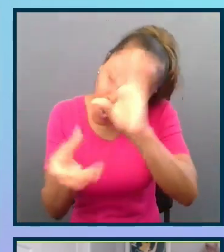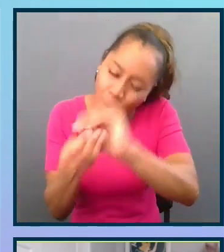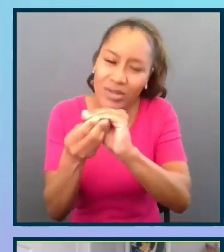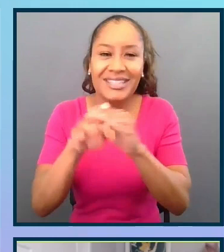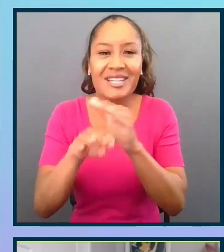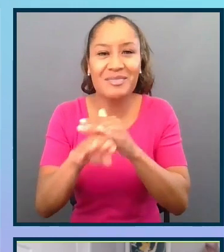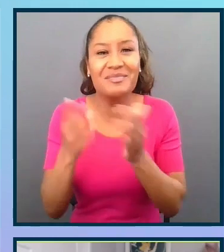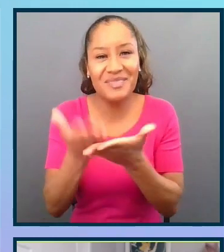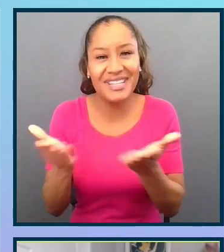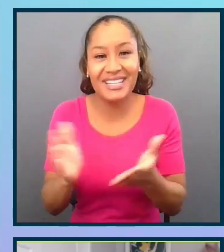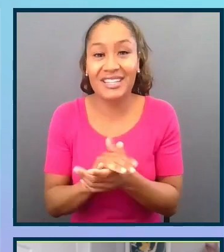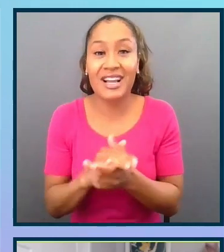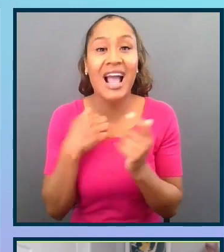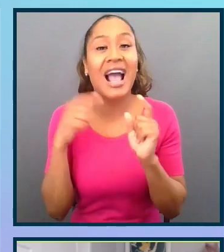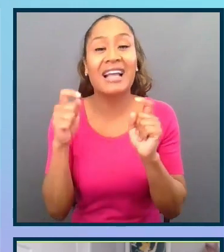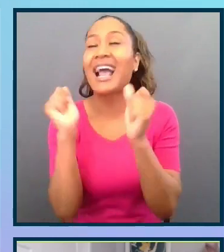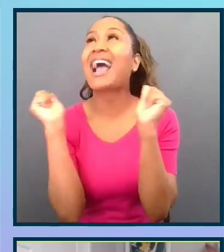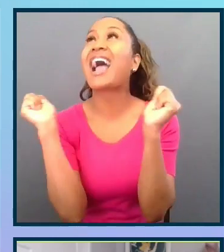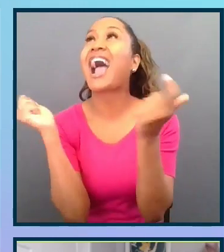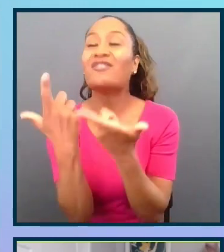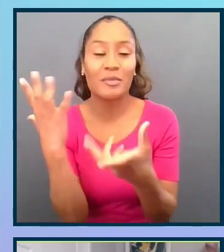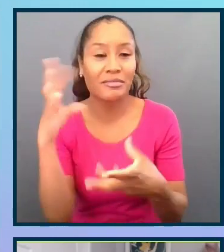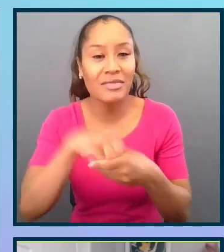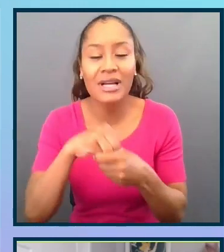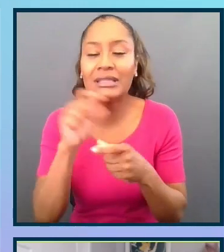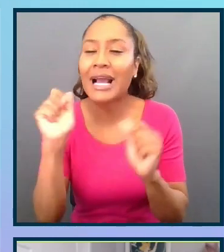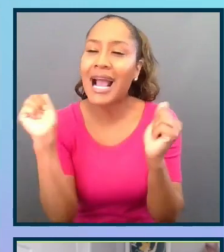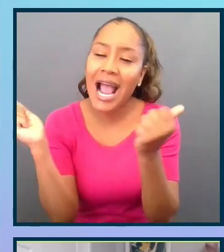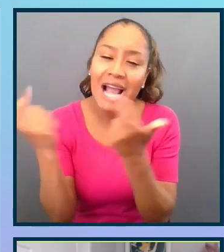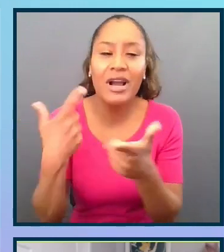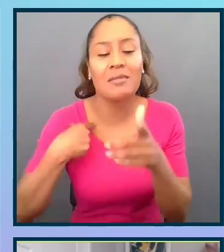We need everybody bought in. We need everybody with a baseline at the very least.